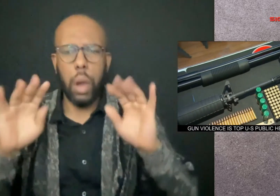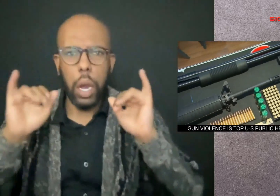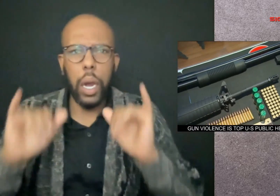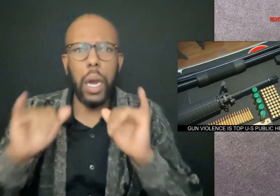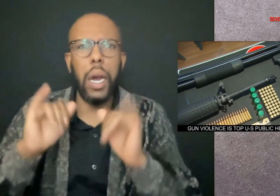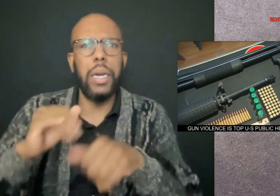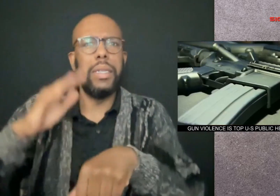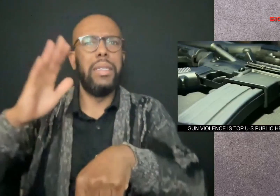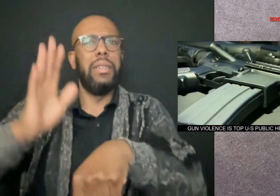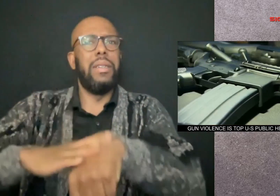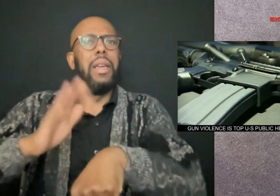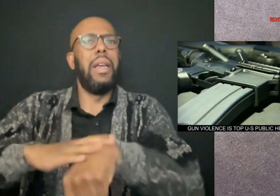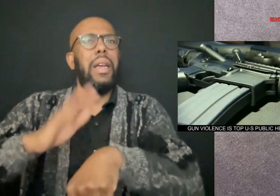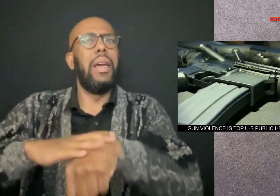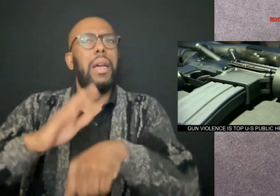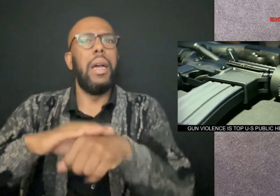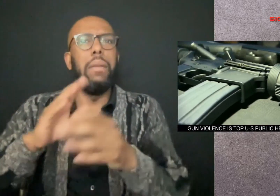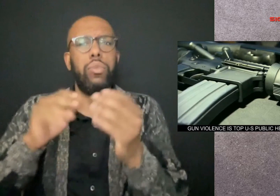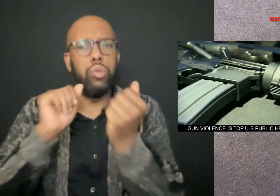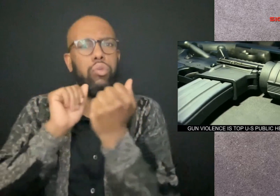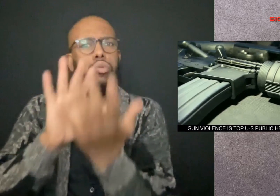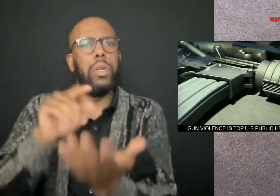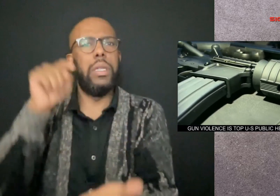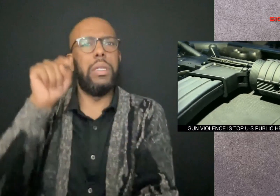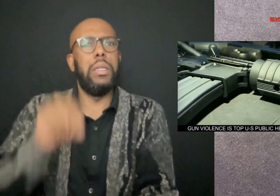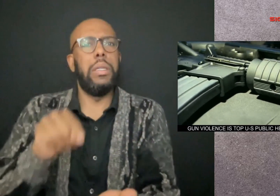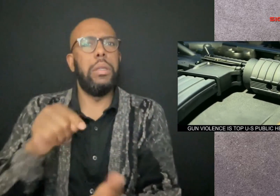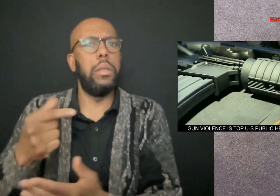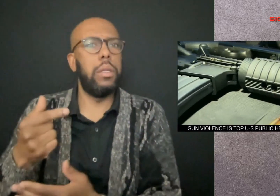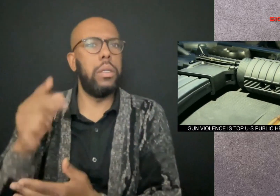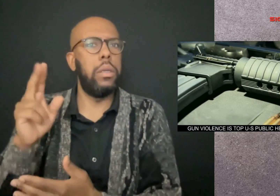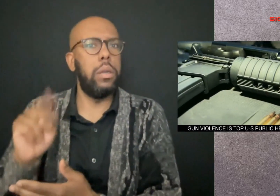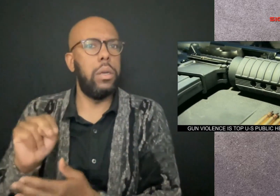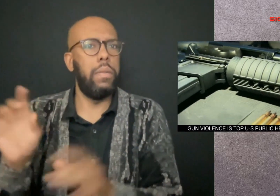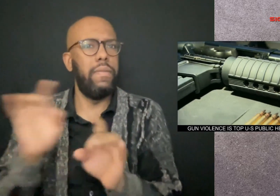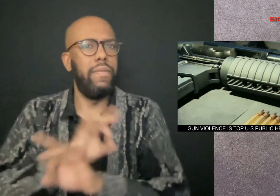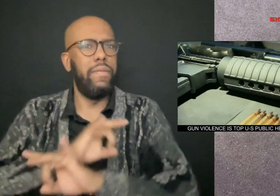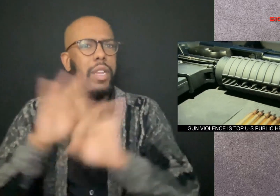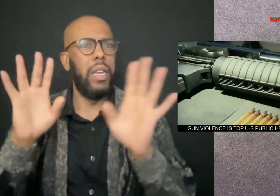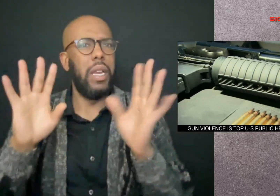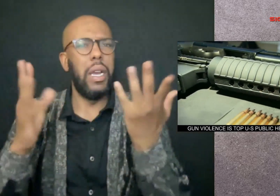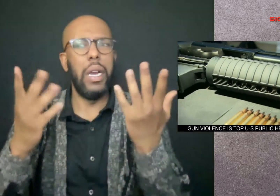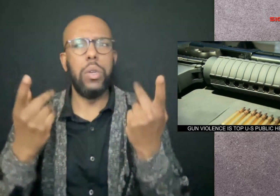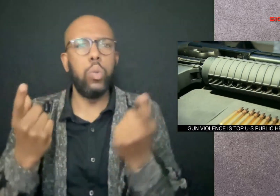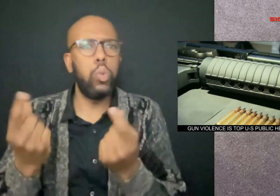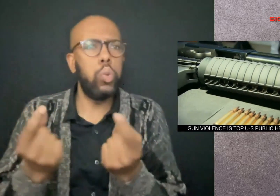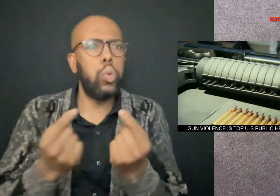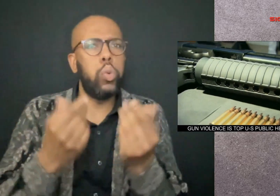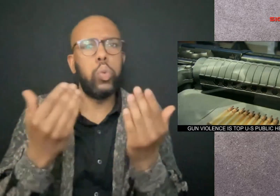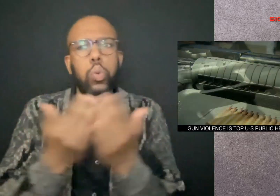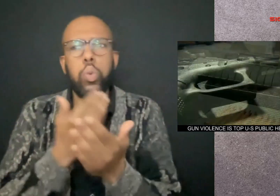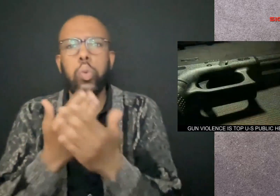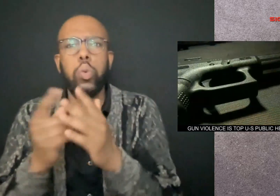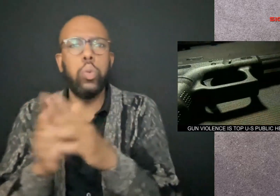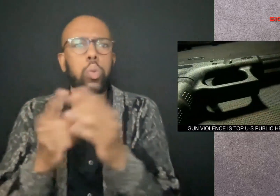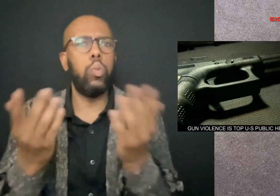and some lawmakers say The results of the poll means it's time to take a new look at what should be done about gun violence.